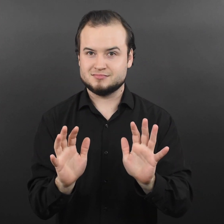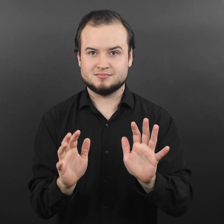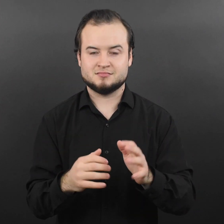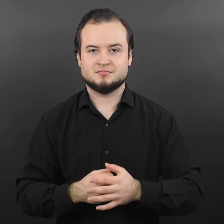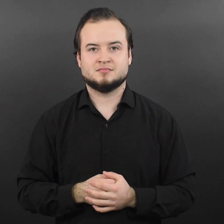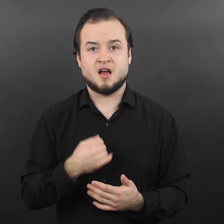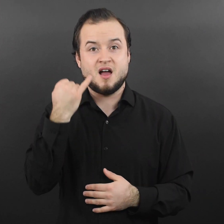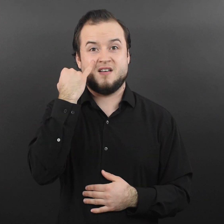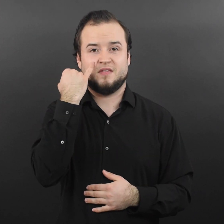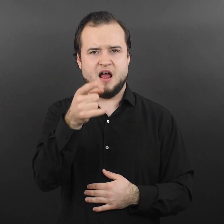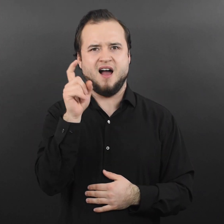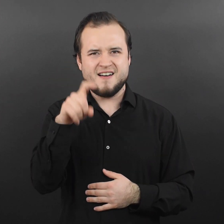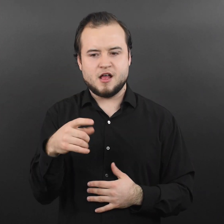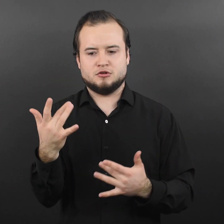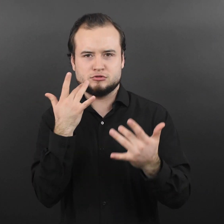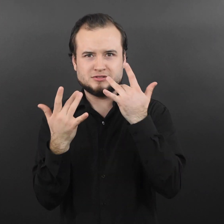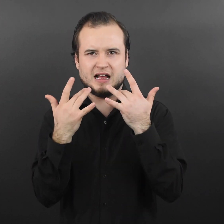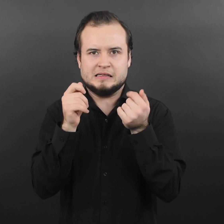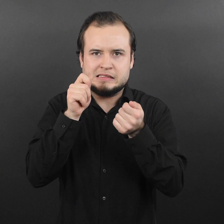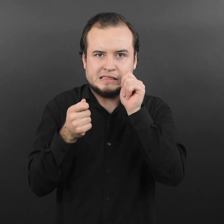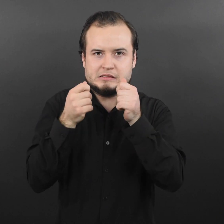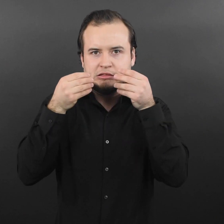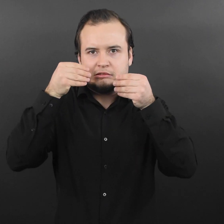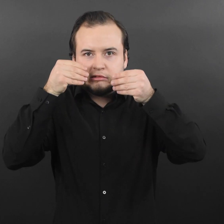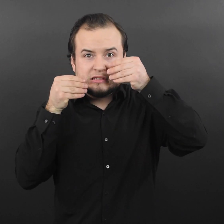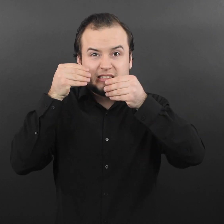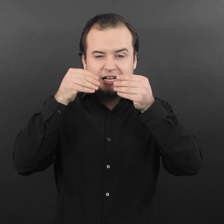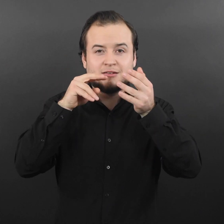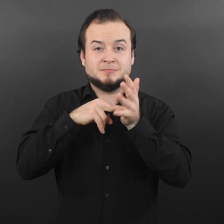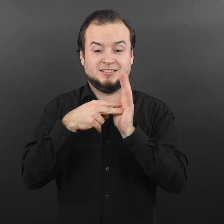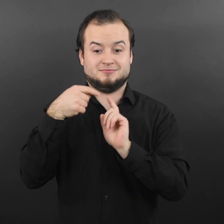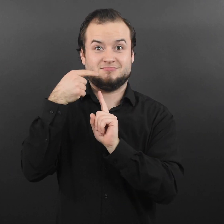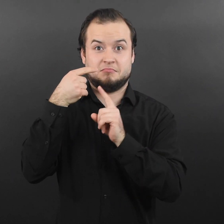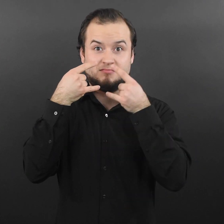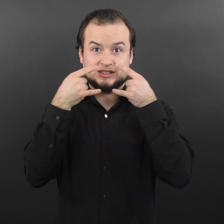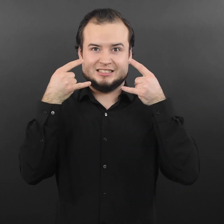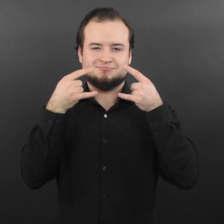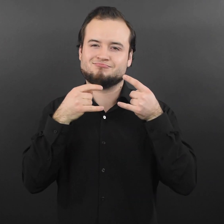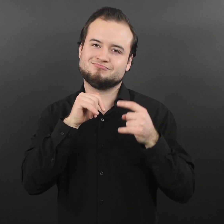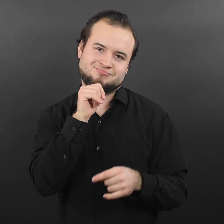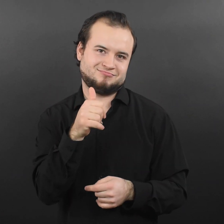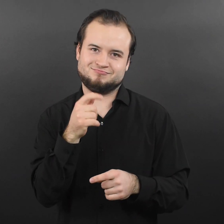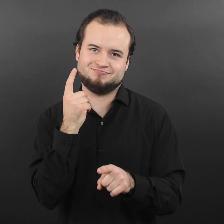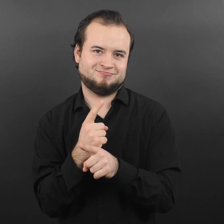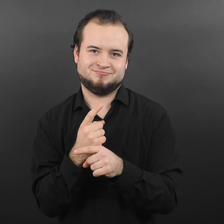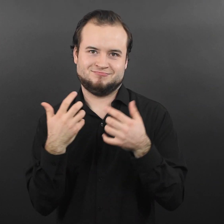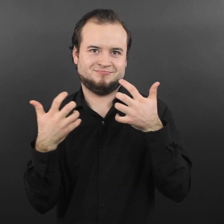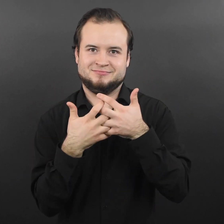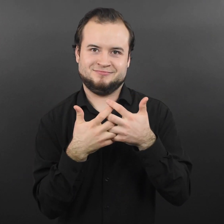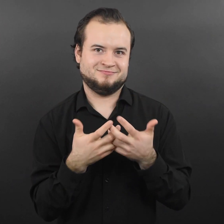If you often have to touch or adjust your mask, it does not fit you properly and you may need to find